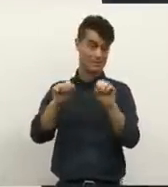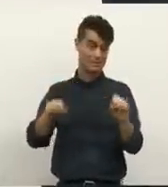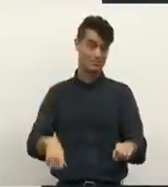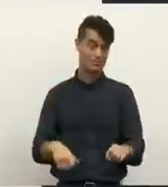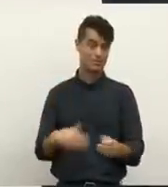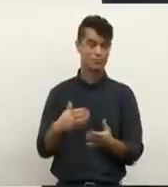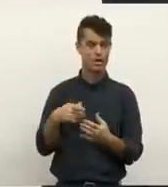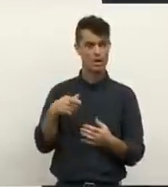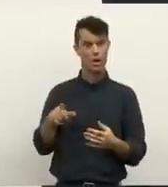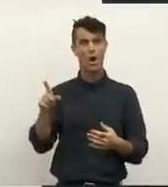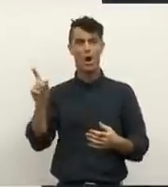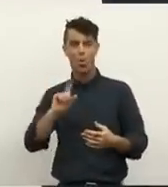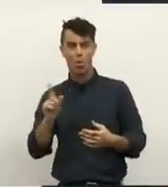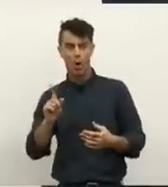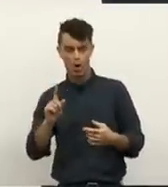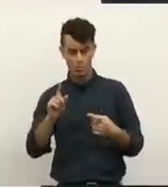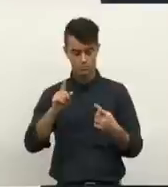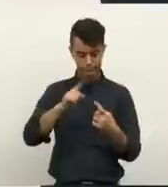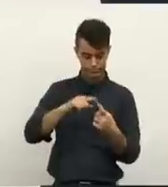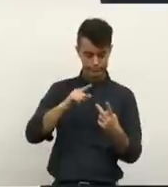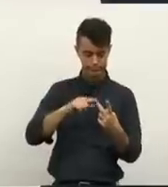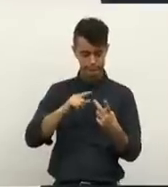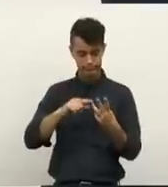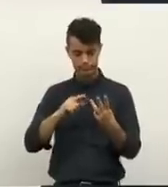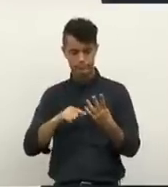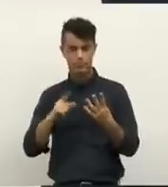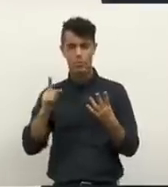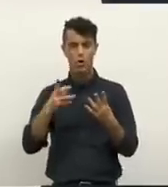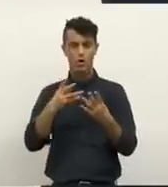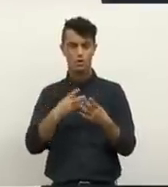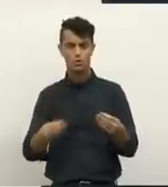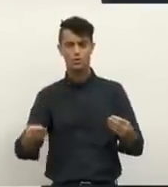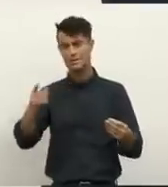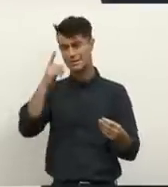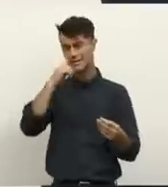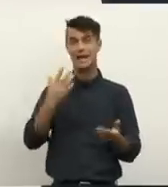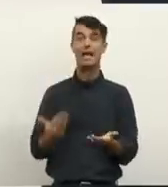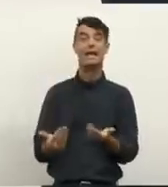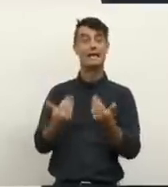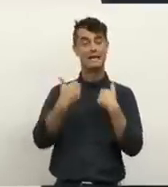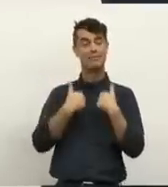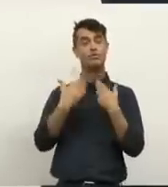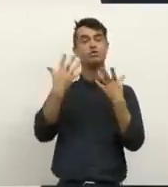well, what are the possible solutions I could use to solve that problem? So once that's been established,